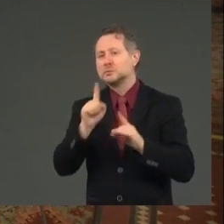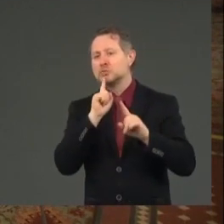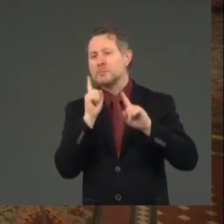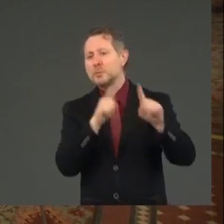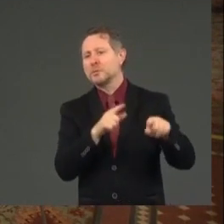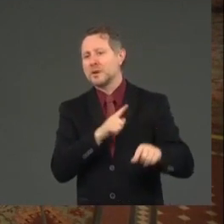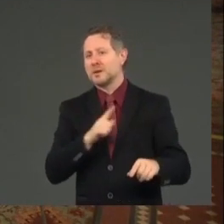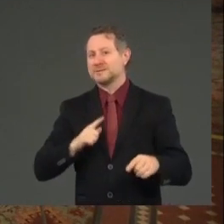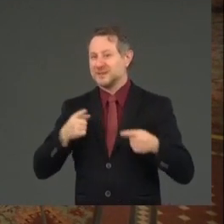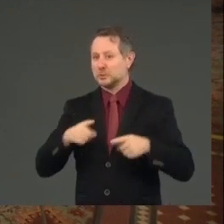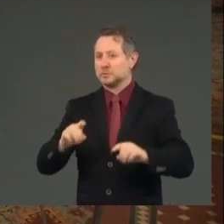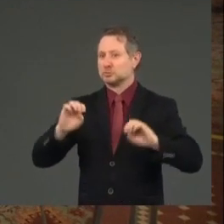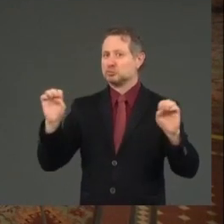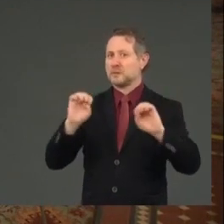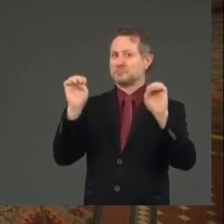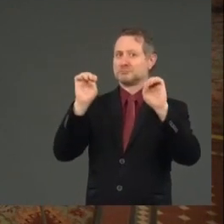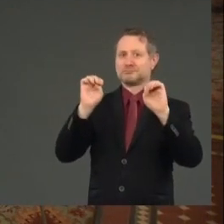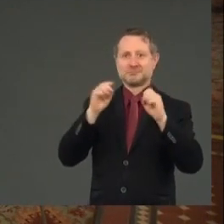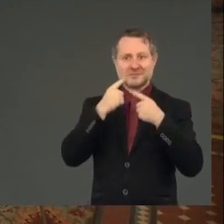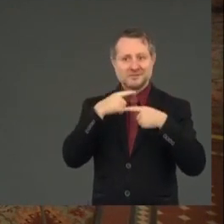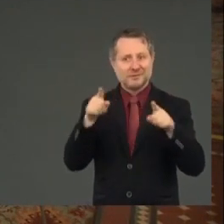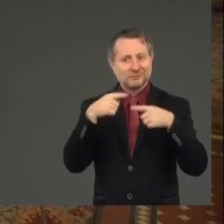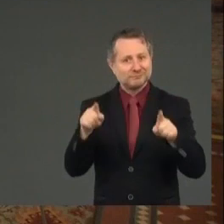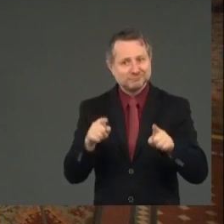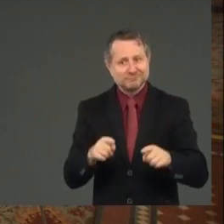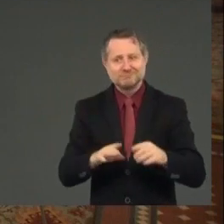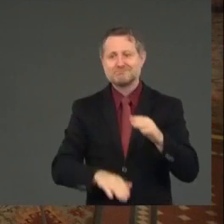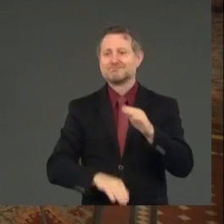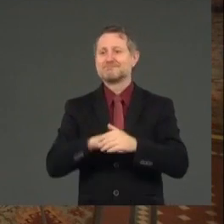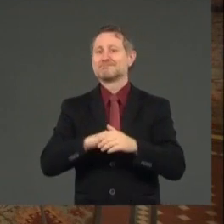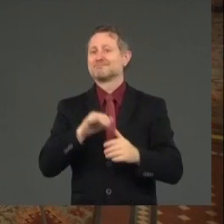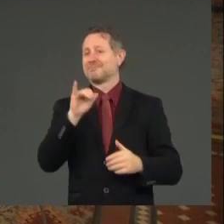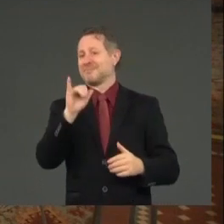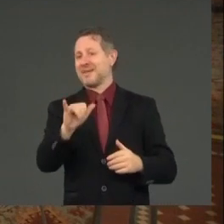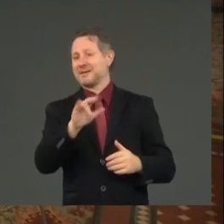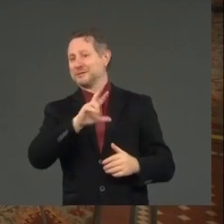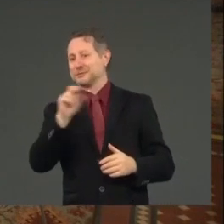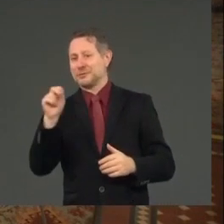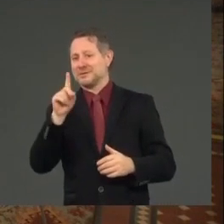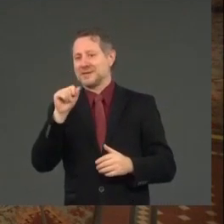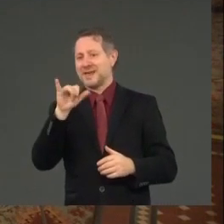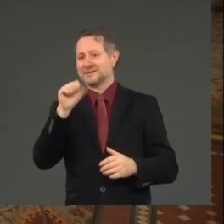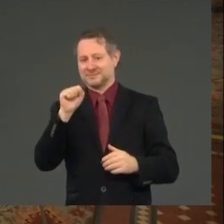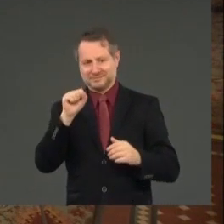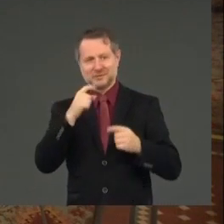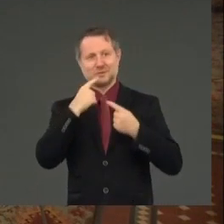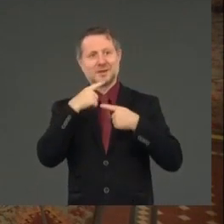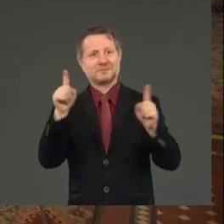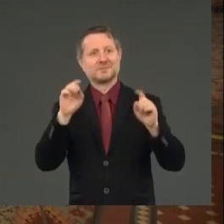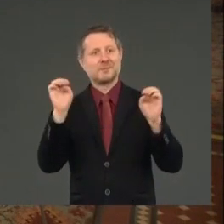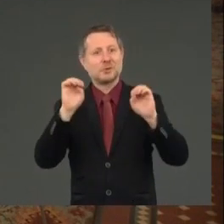LAENGS THAT WOULD REQUIRE YOU OR